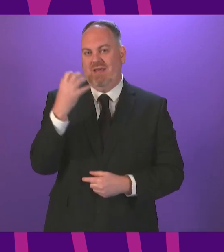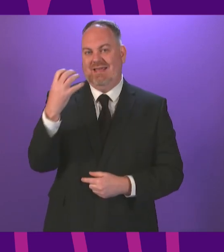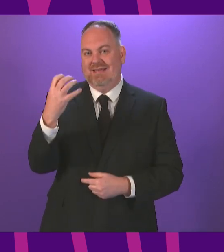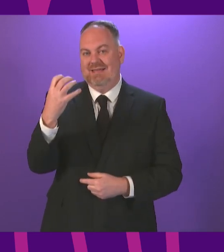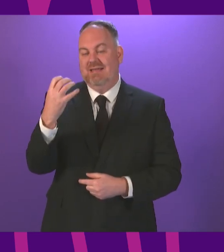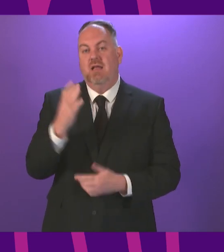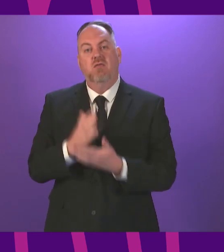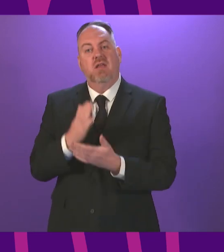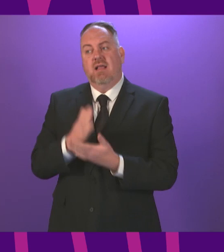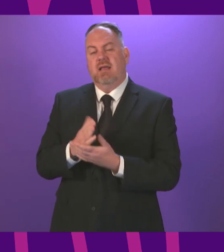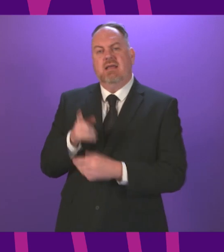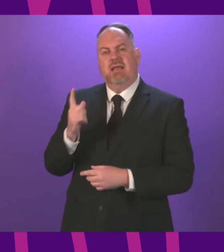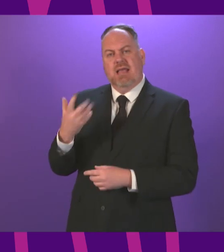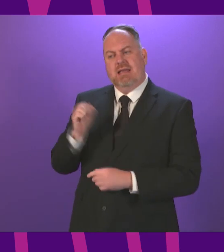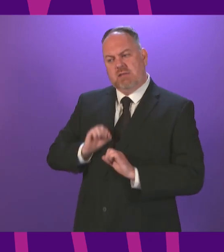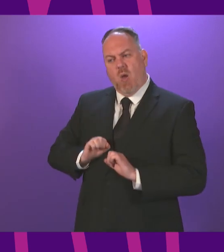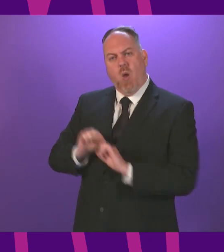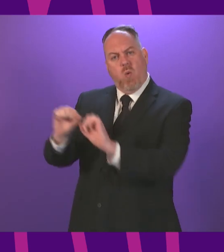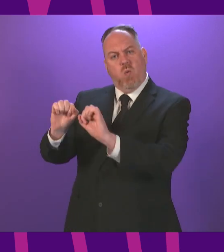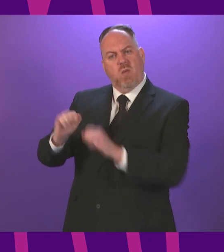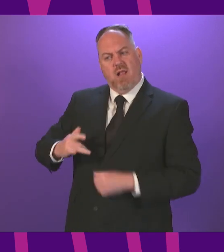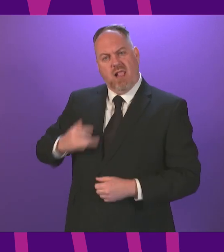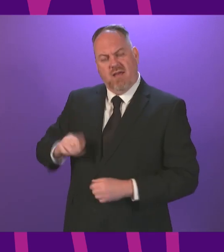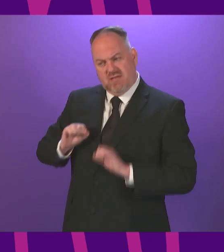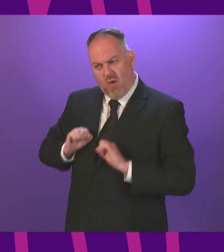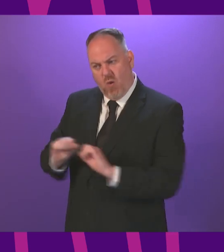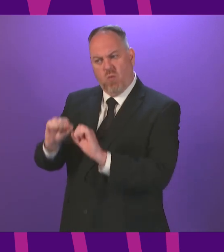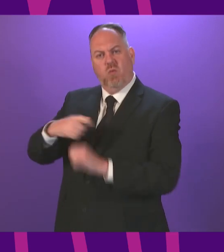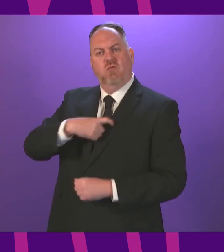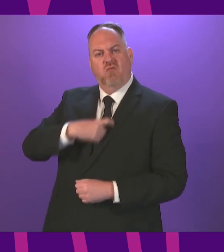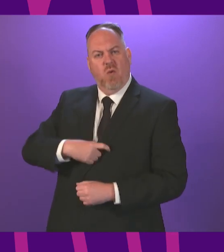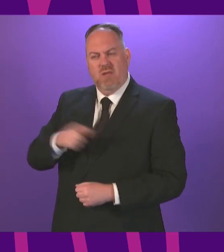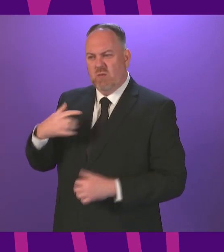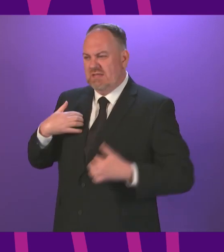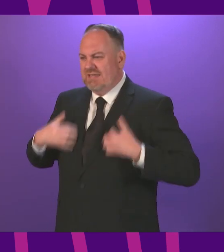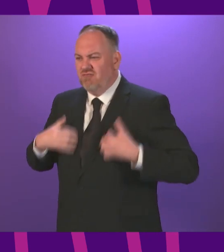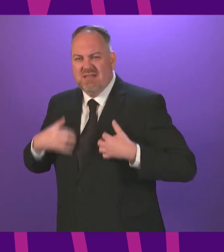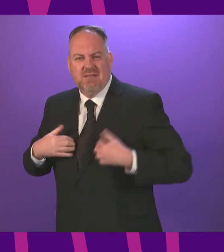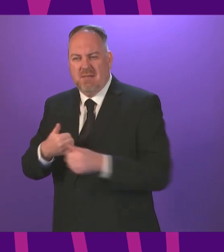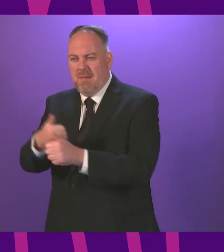a distinctive individual role. He took a particular interest in industry and science,